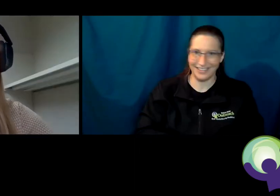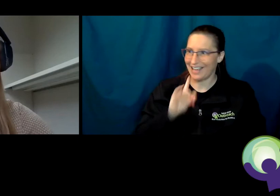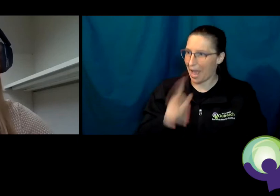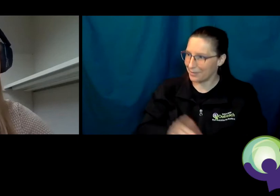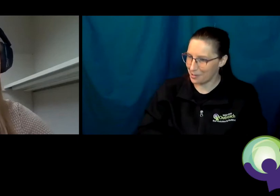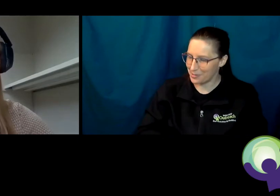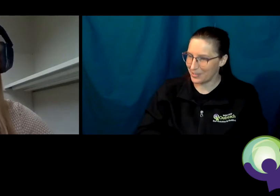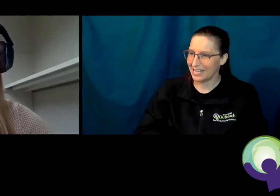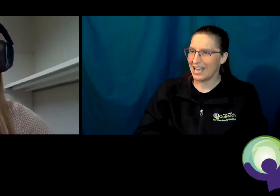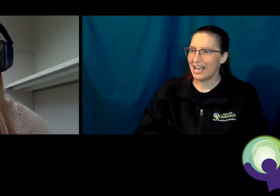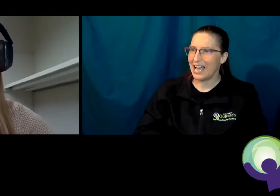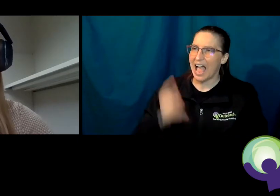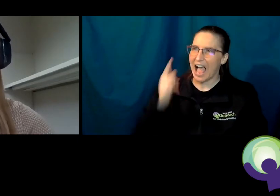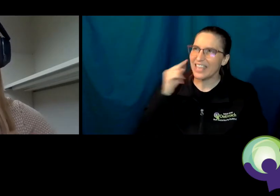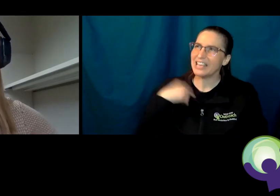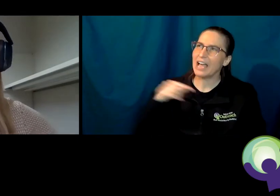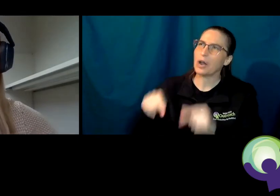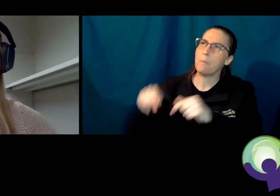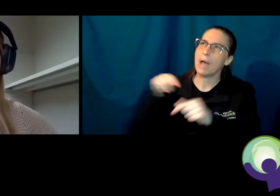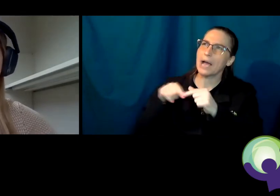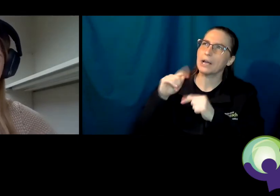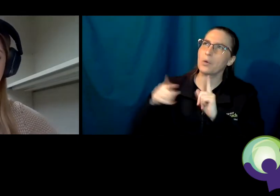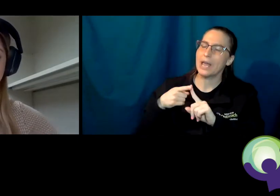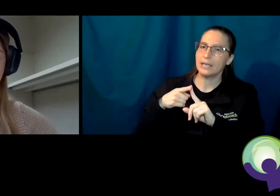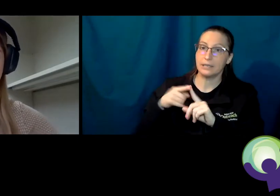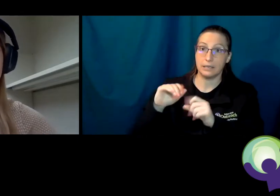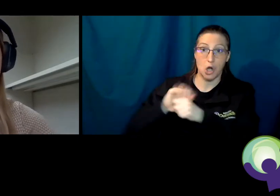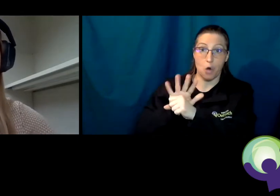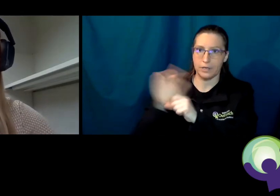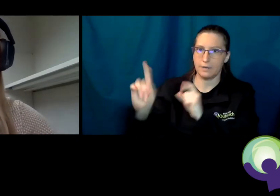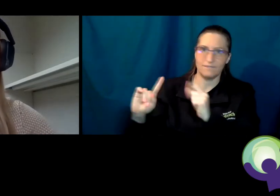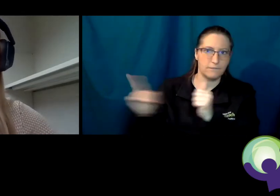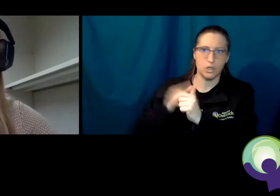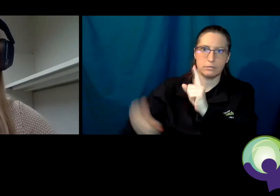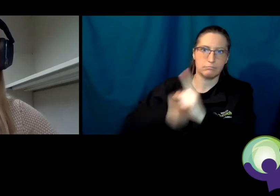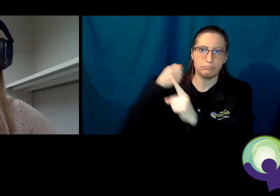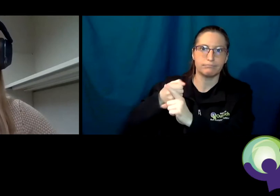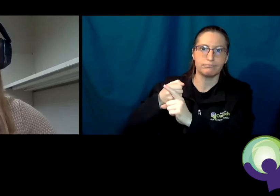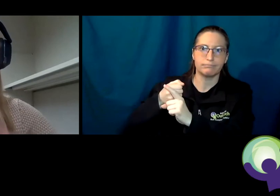would have to go back to when the pandemic first hit and while a lot